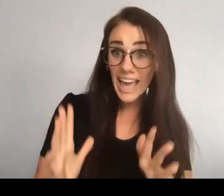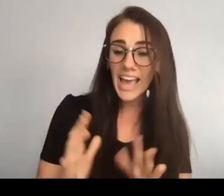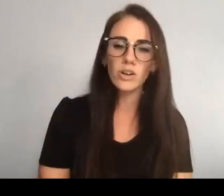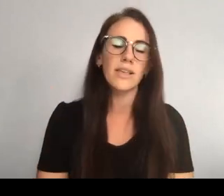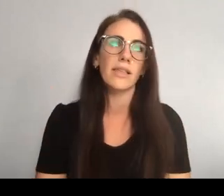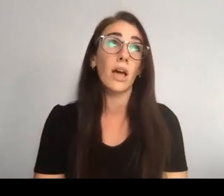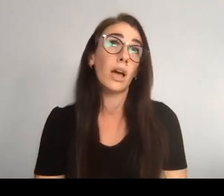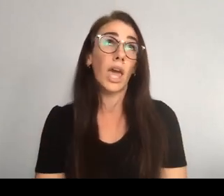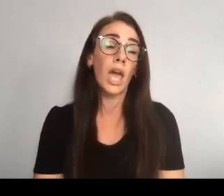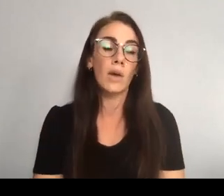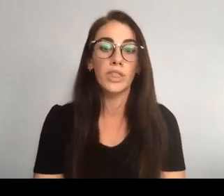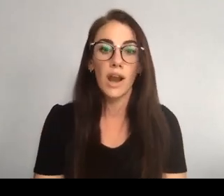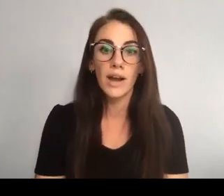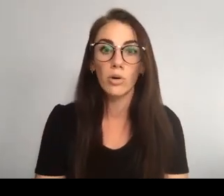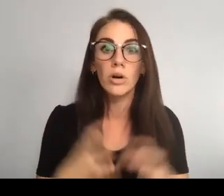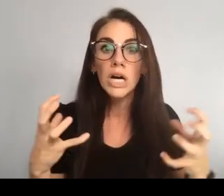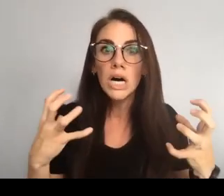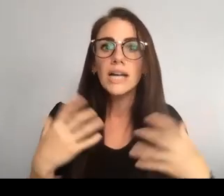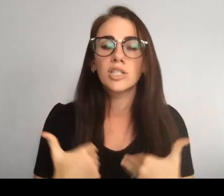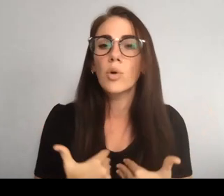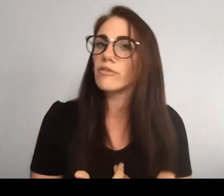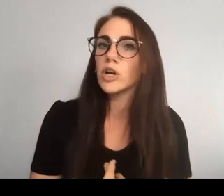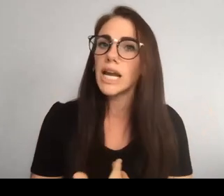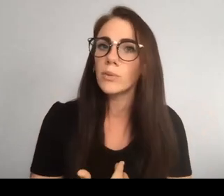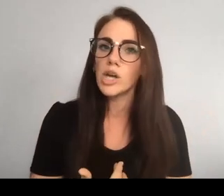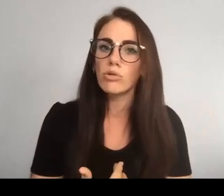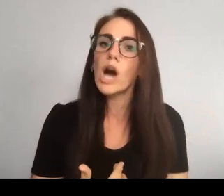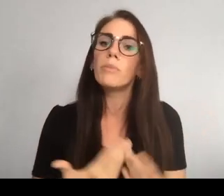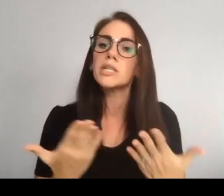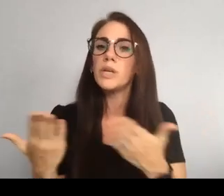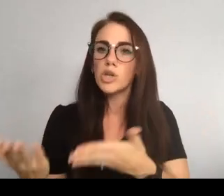or is that like a "k" with an eyeroll? It's so infuriating we don't know because we don't